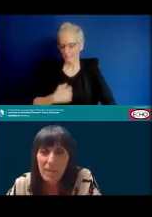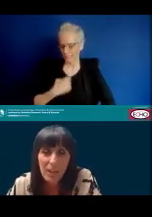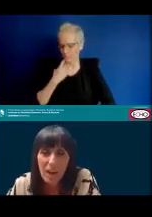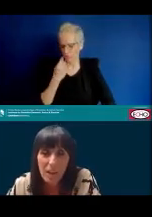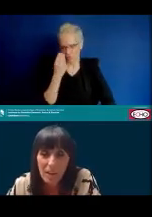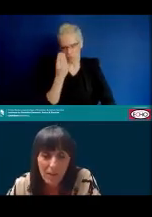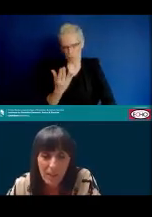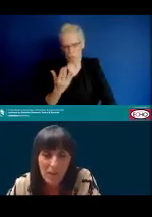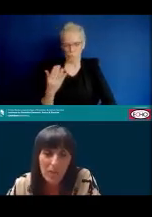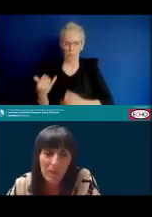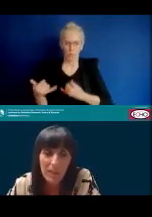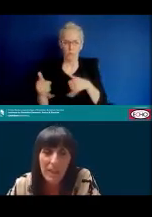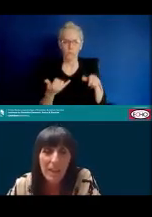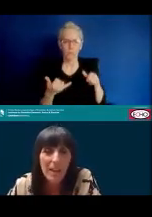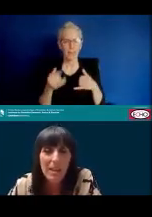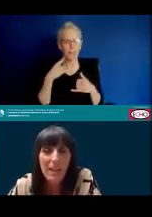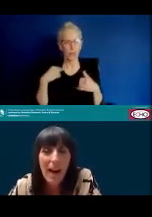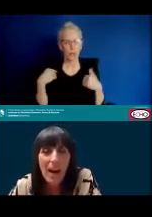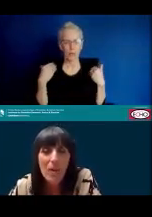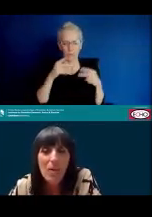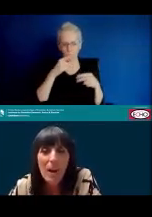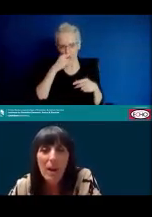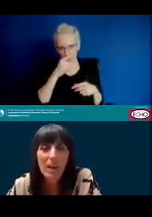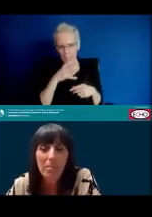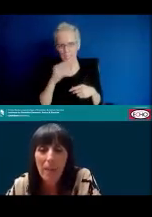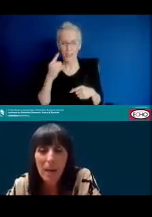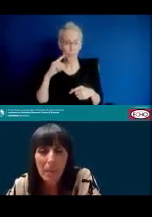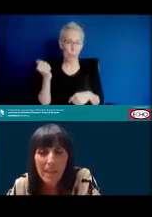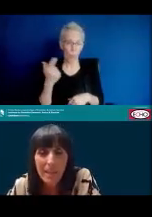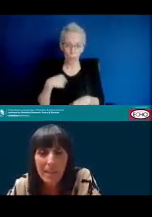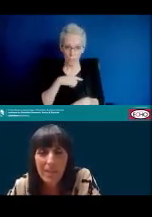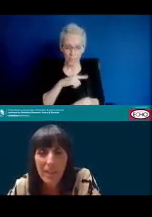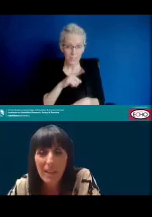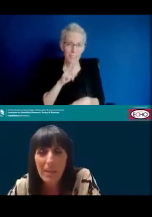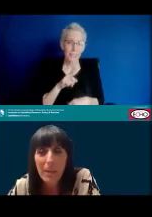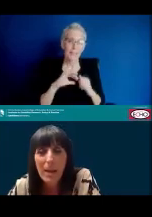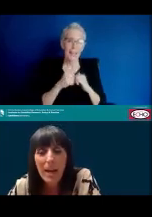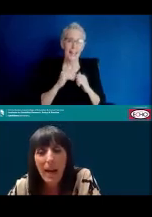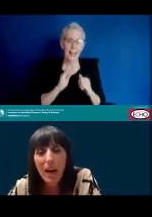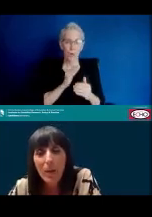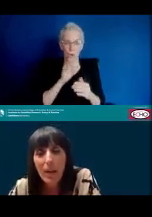and for all of us really is how our brains develop, how they